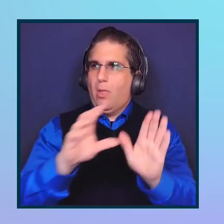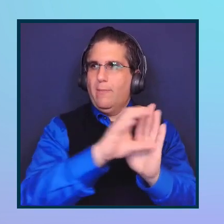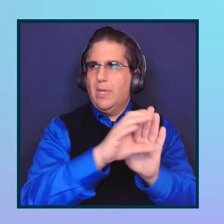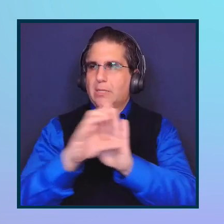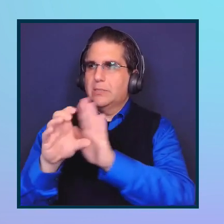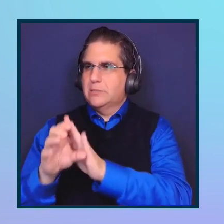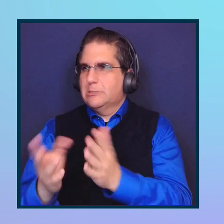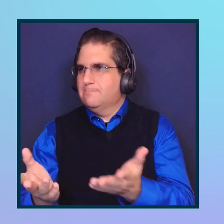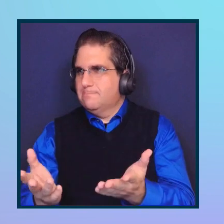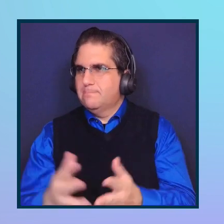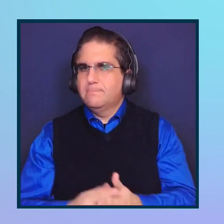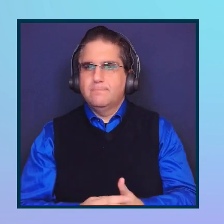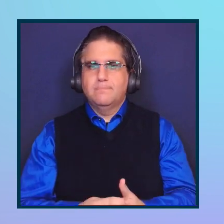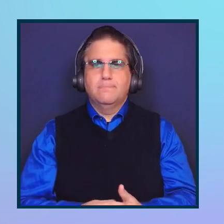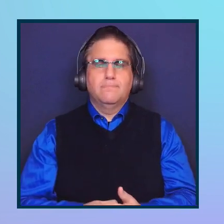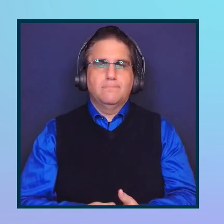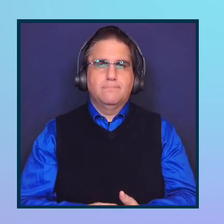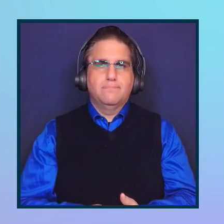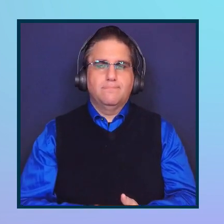Yeah, lovely question.